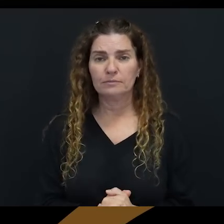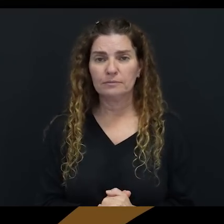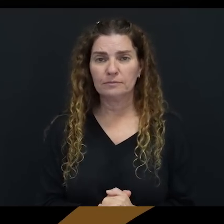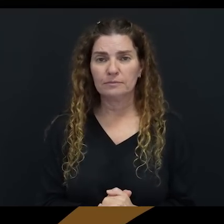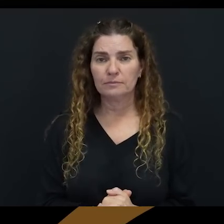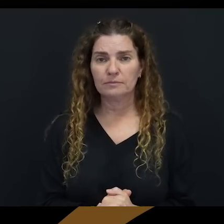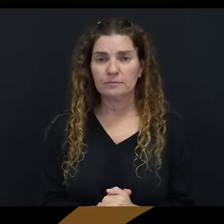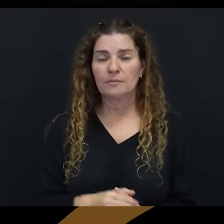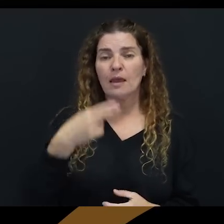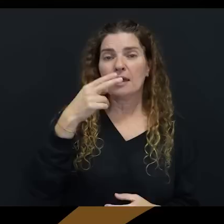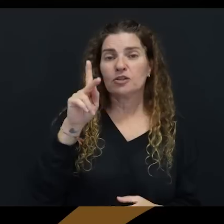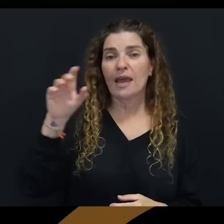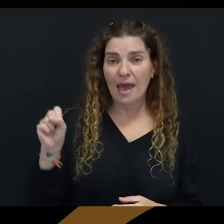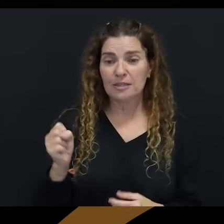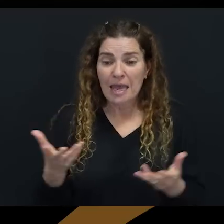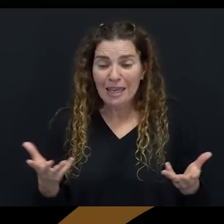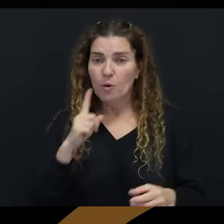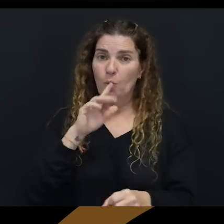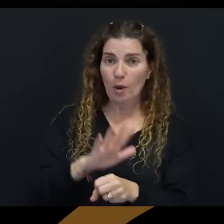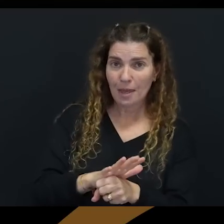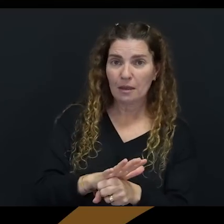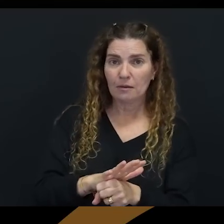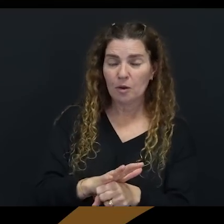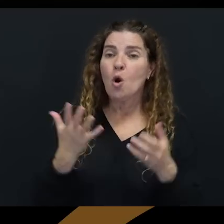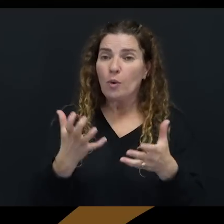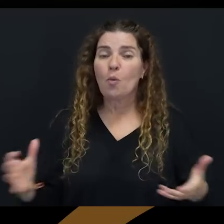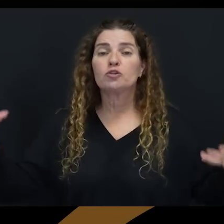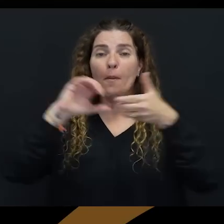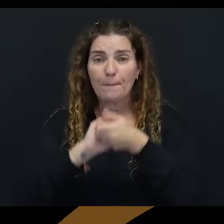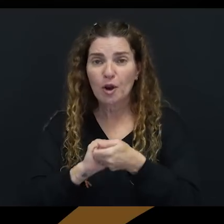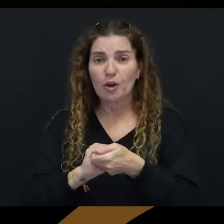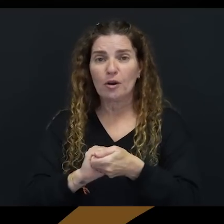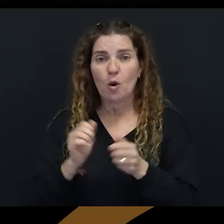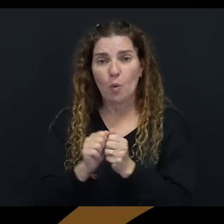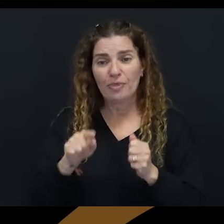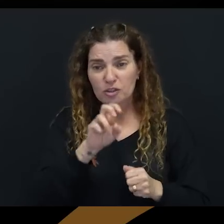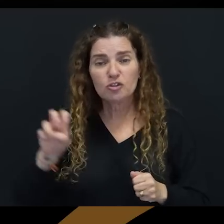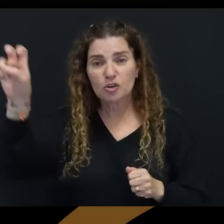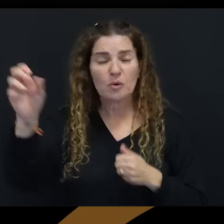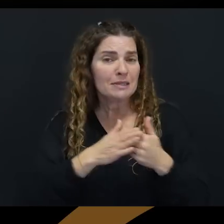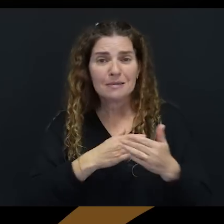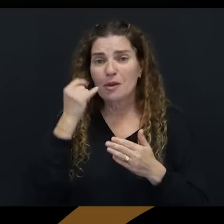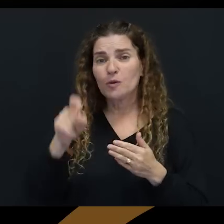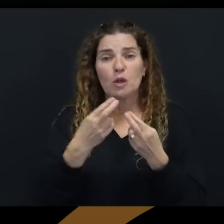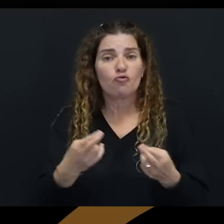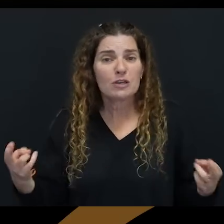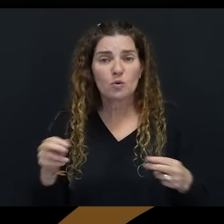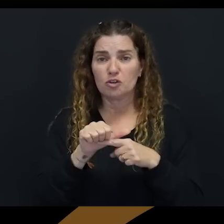At Helen Keller Services we're committed to be your partner on this journey. Whether you need resources, training, or you just need